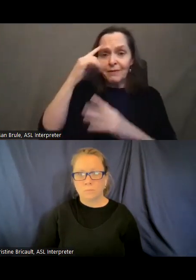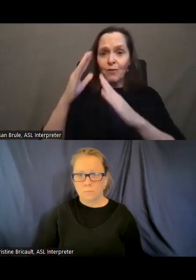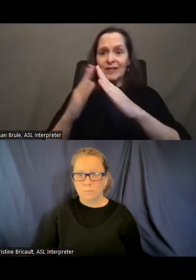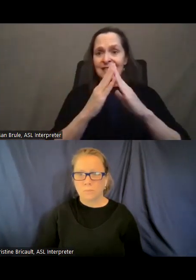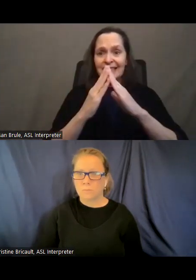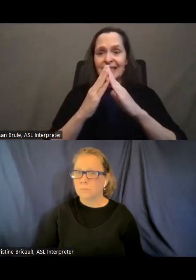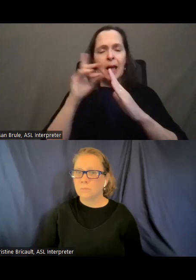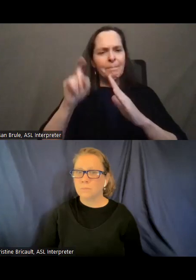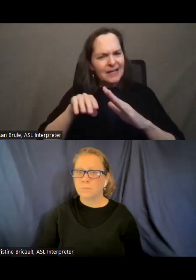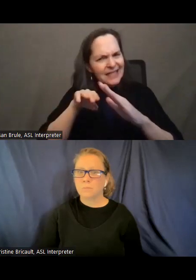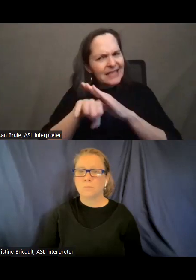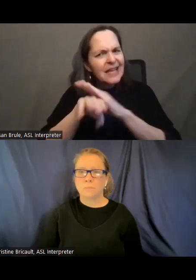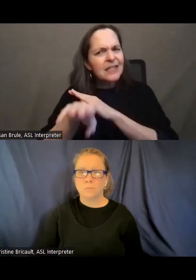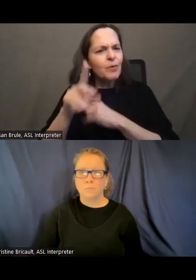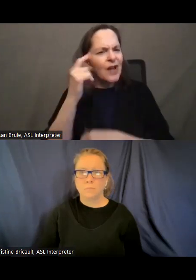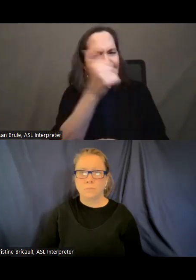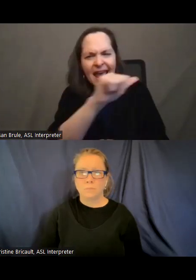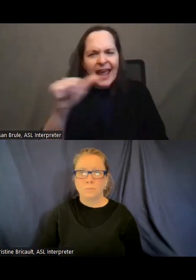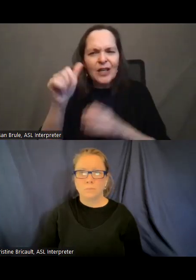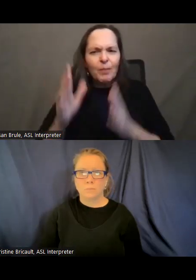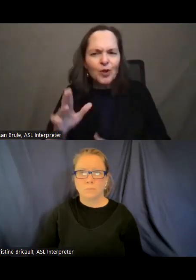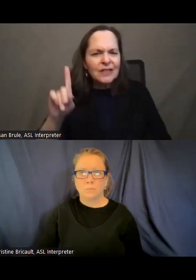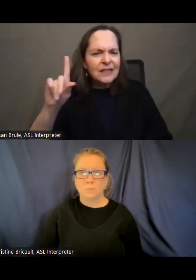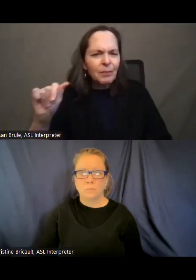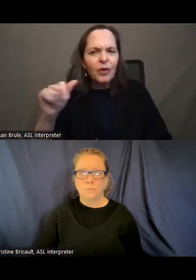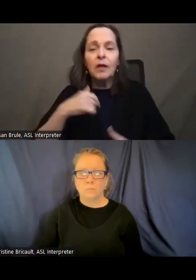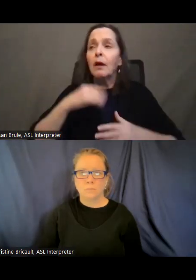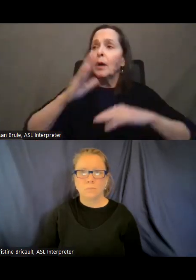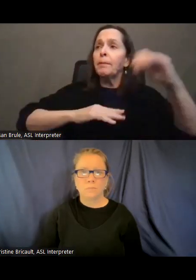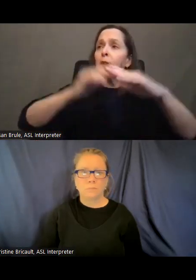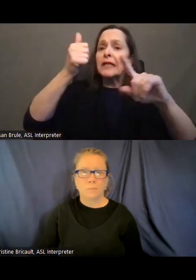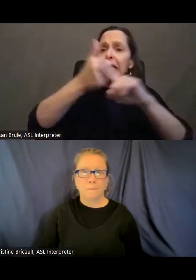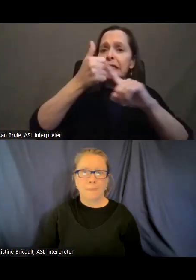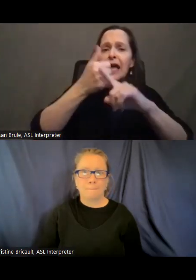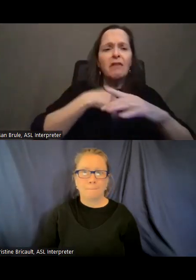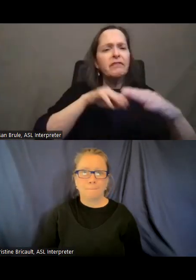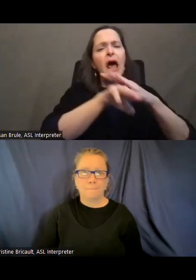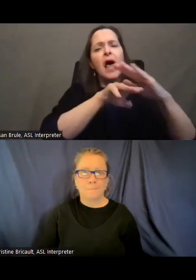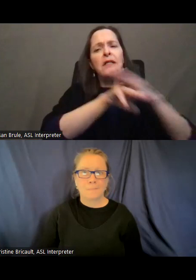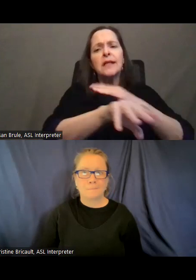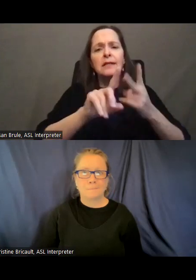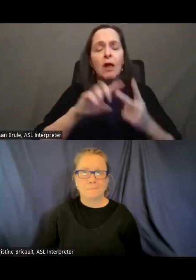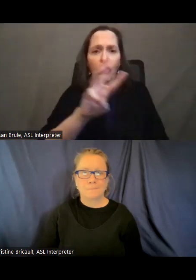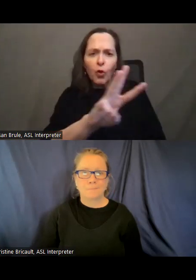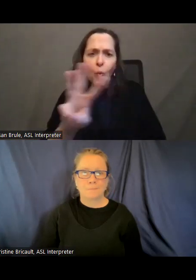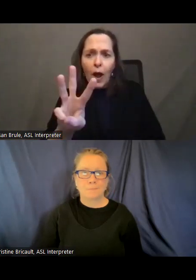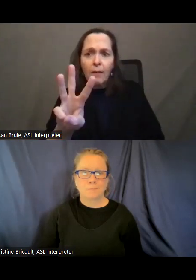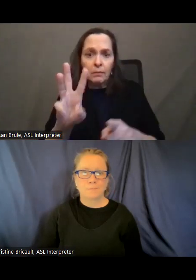It's, you know, your buildings. It's your programs. It's your website. Everything needs to be accessible for people with disabilities.